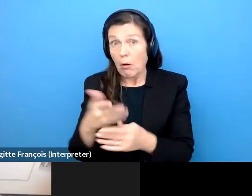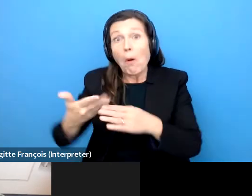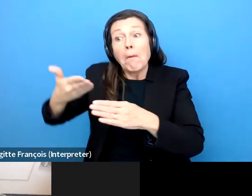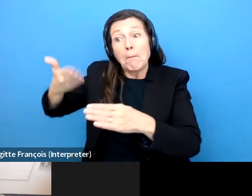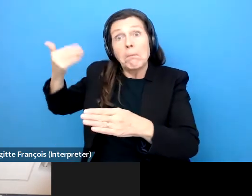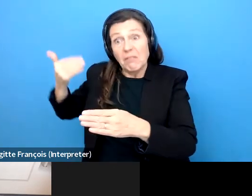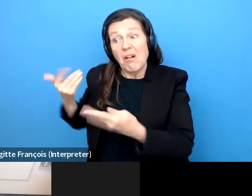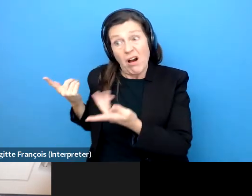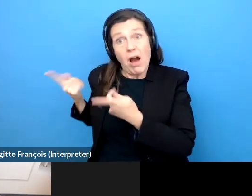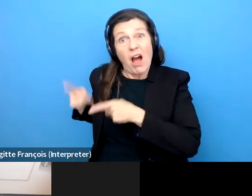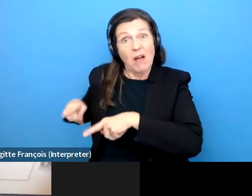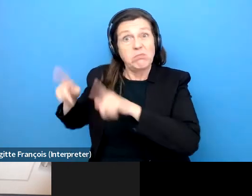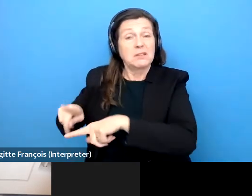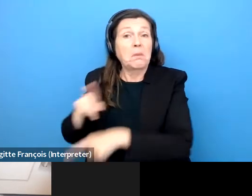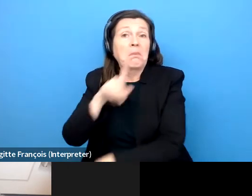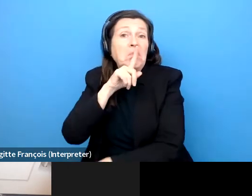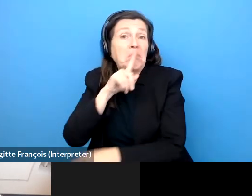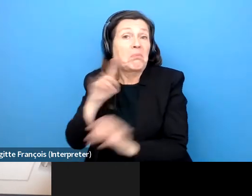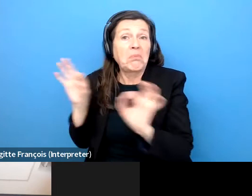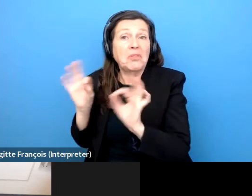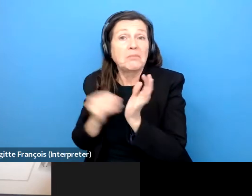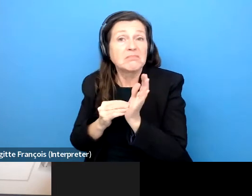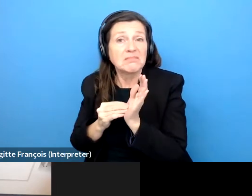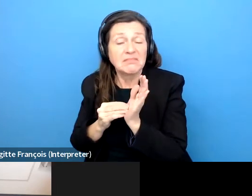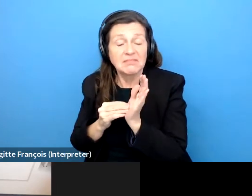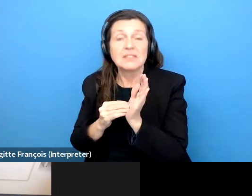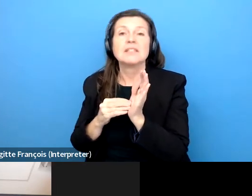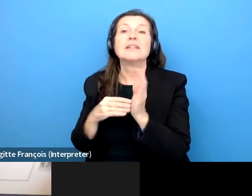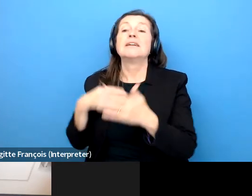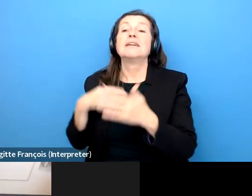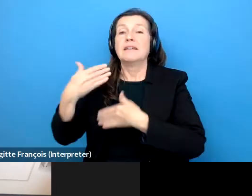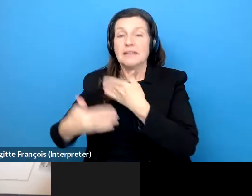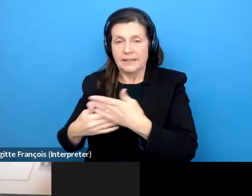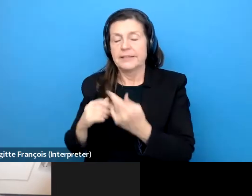but, as it isn't the typical thing, this civil code didn't sanction this.